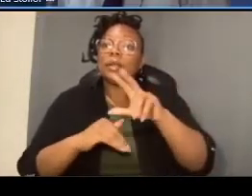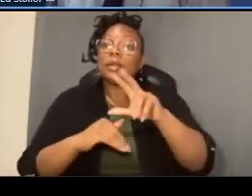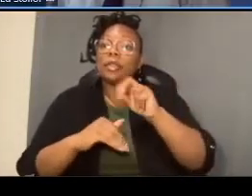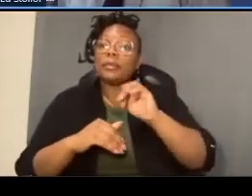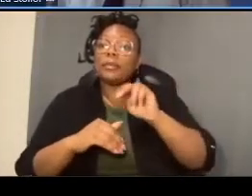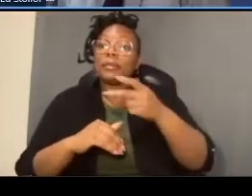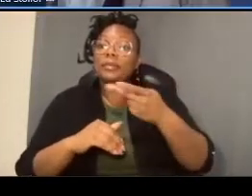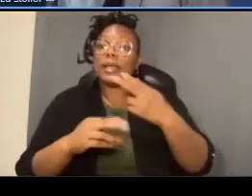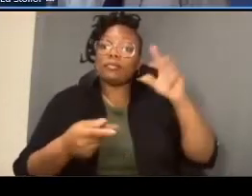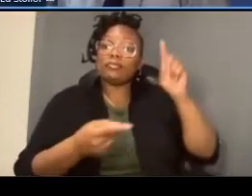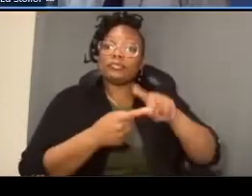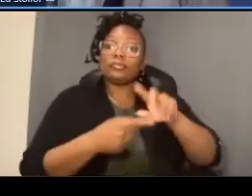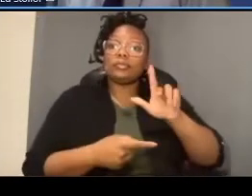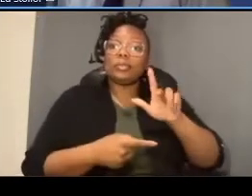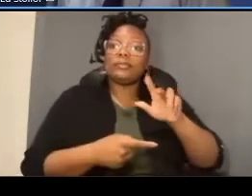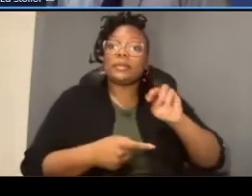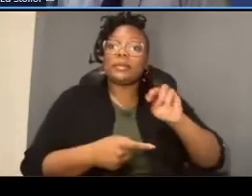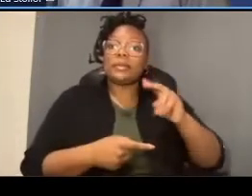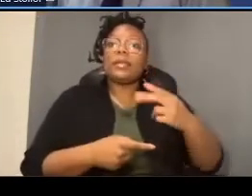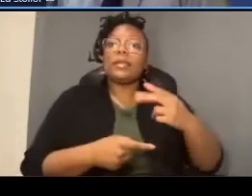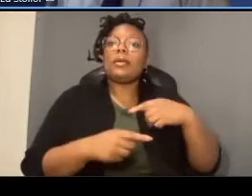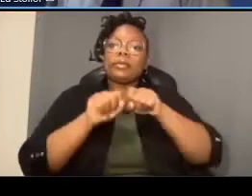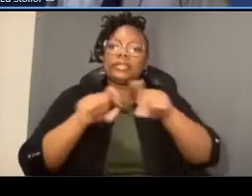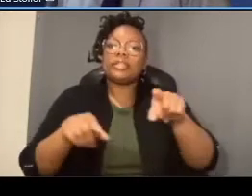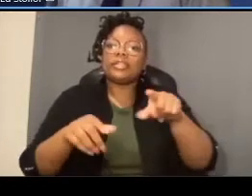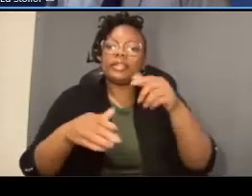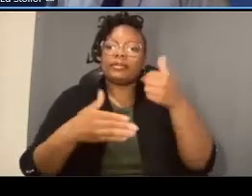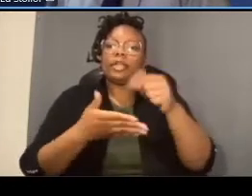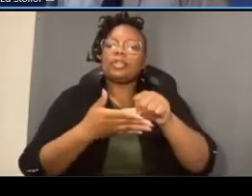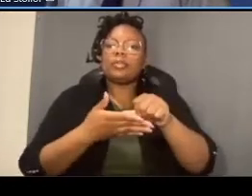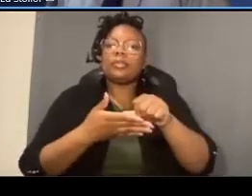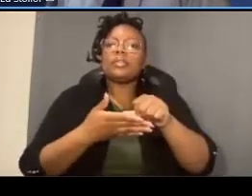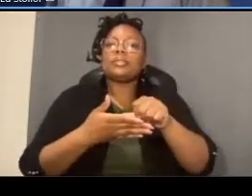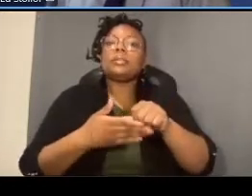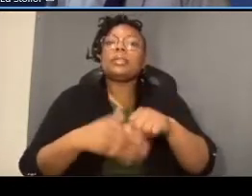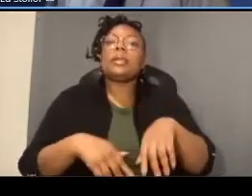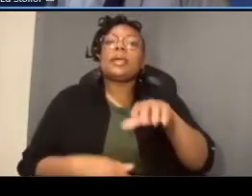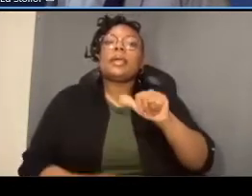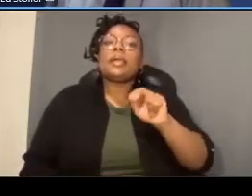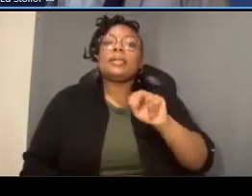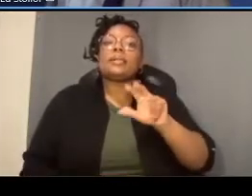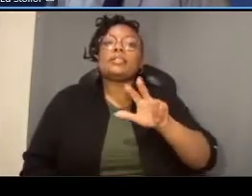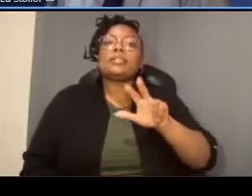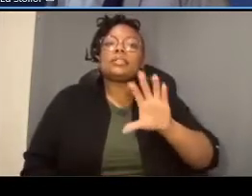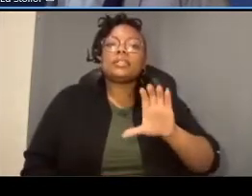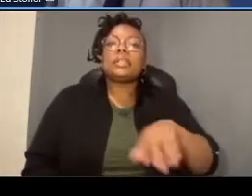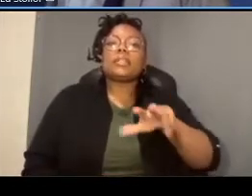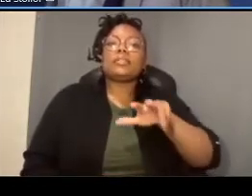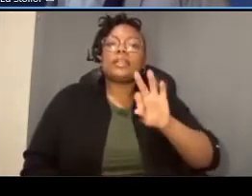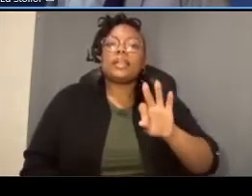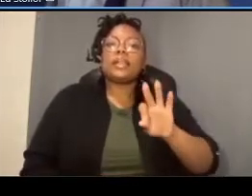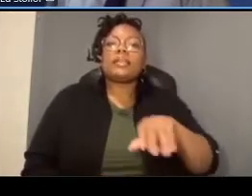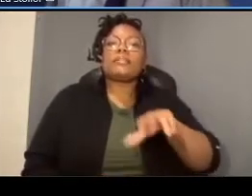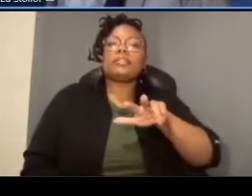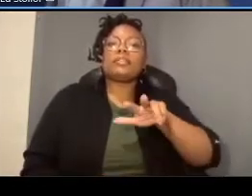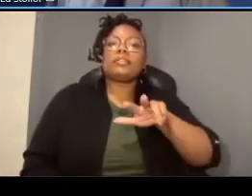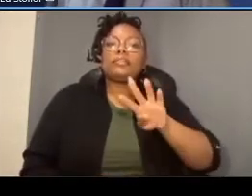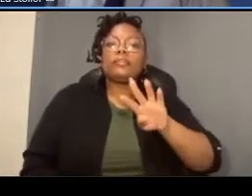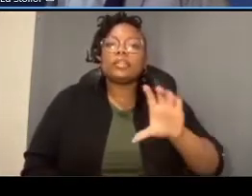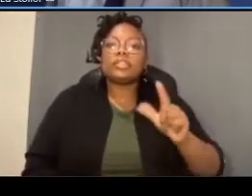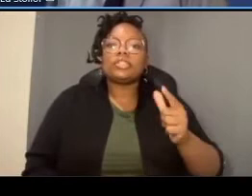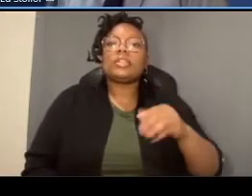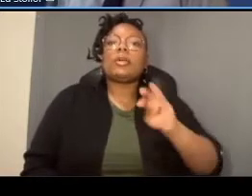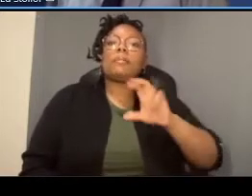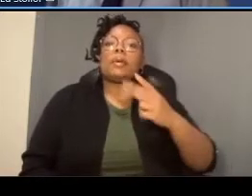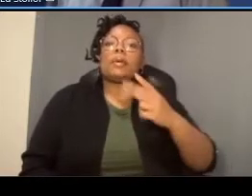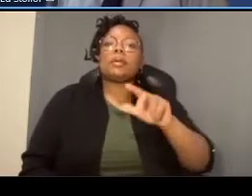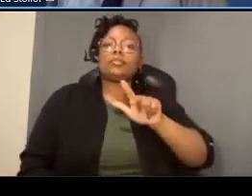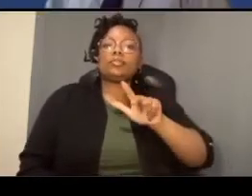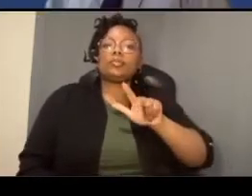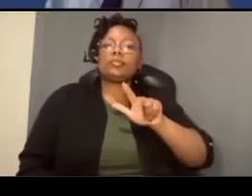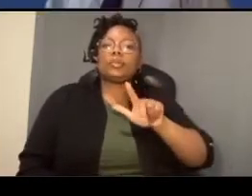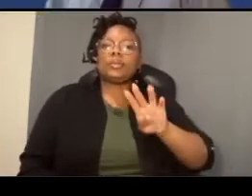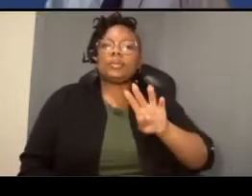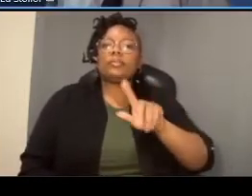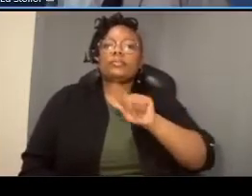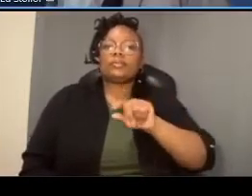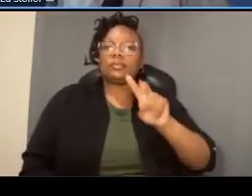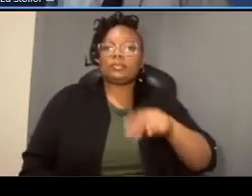notice of intents anc 3c 3f and 34g on march 24th 2022 we had a 10-day comment period that concluded